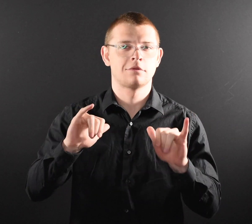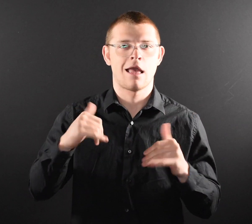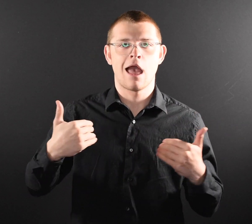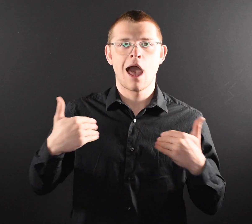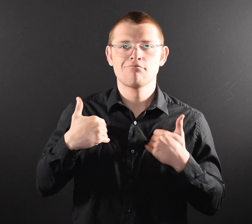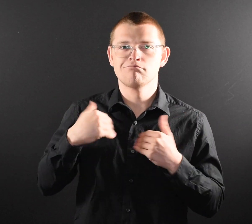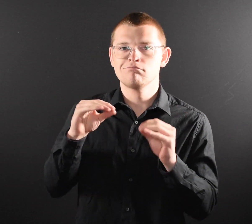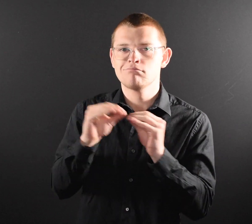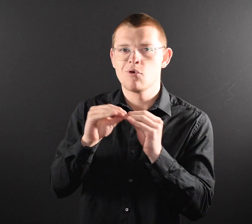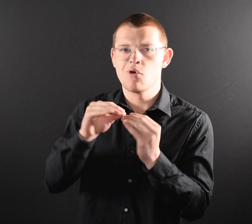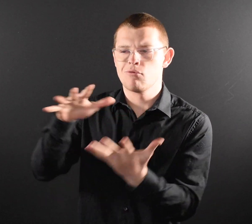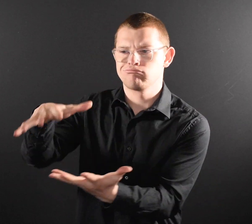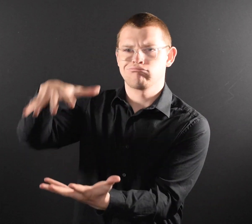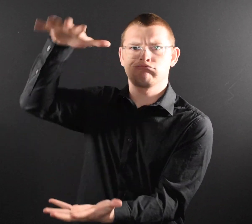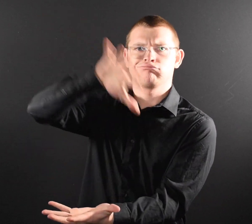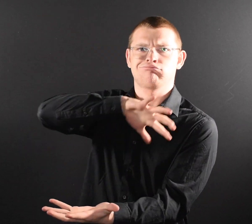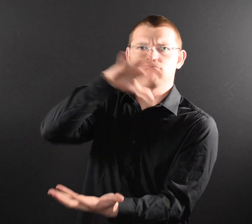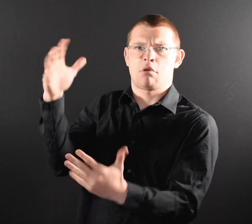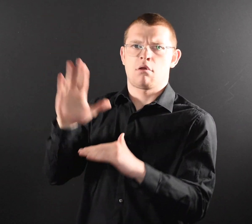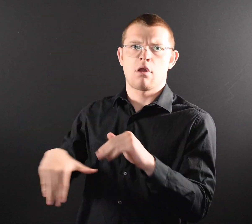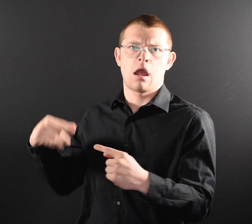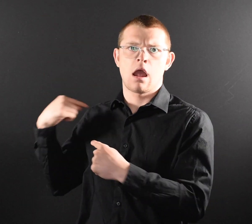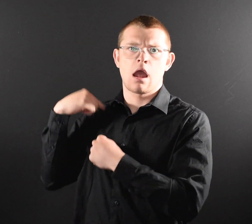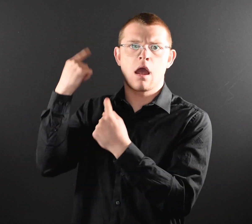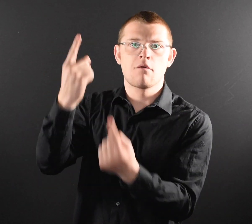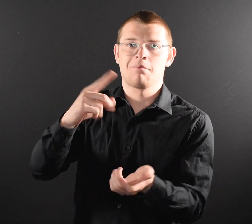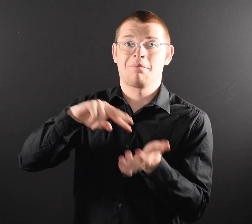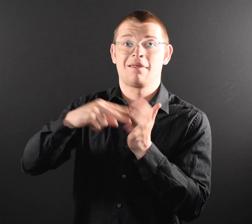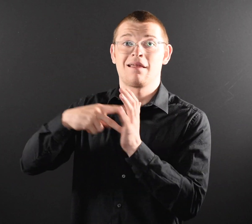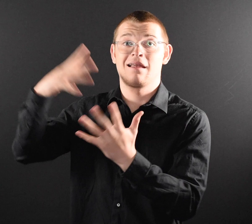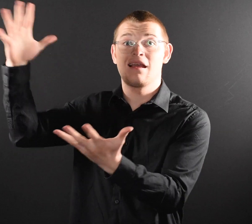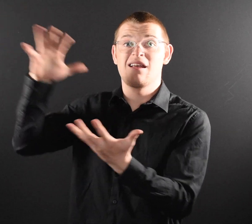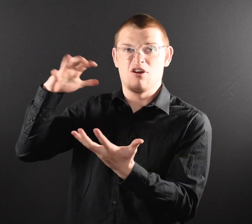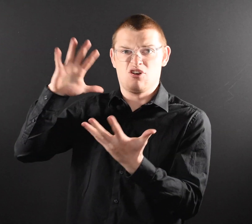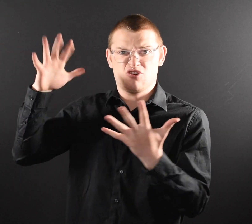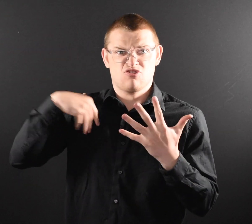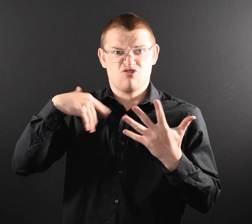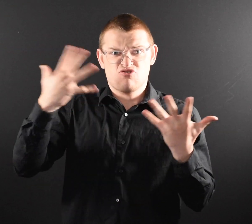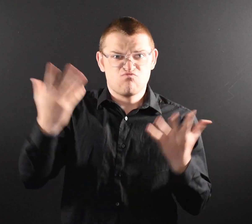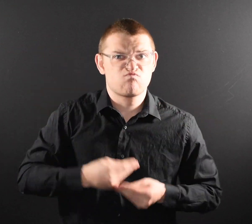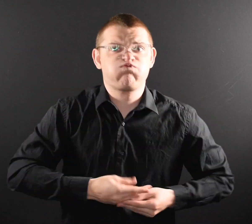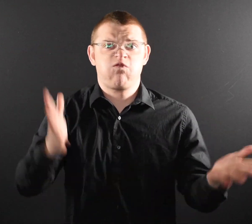more doses than ever, we are not going to get all that we need, all at once.